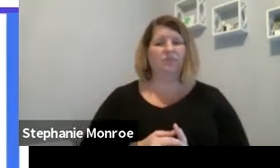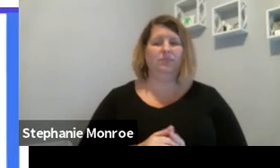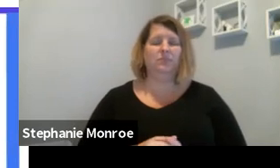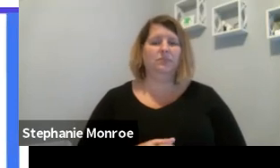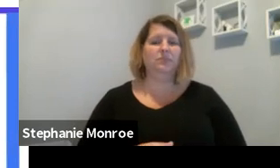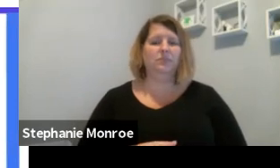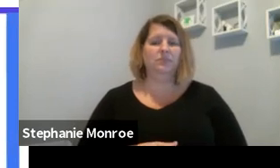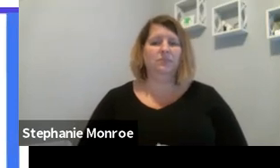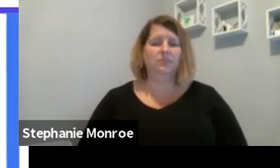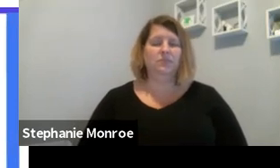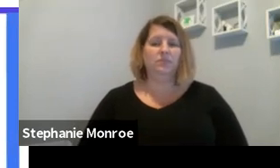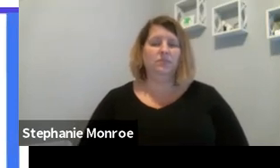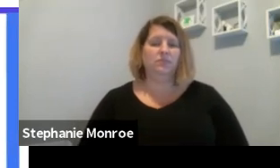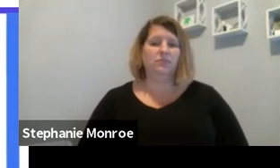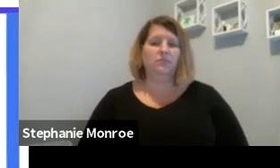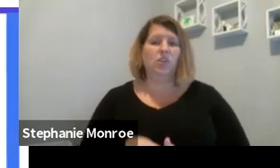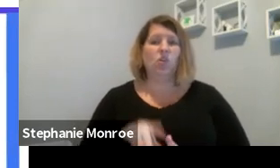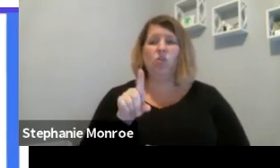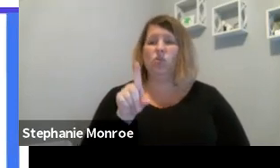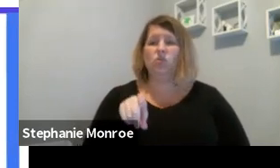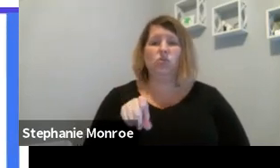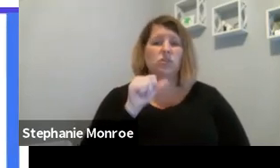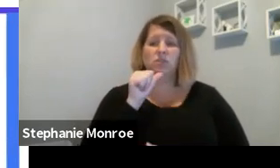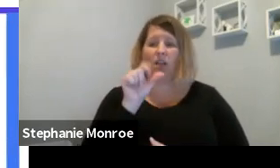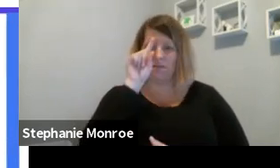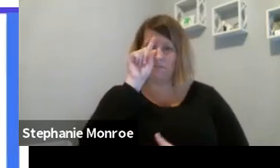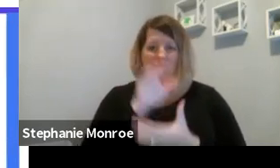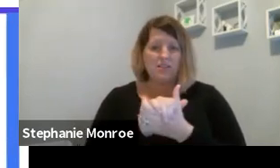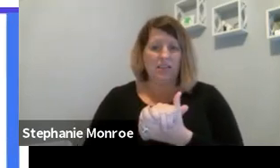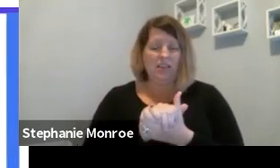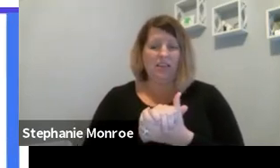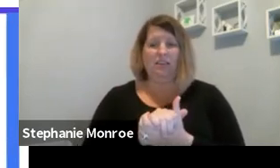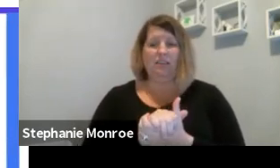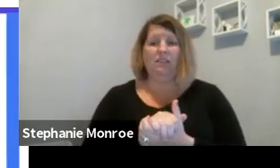So you should not believe that you should be able